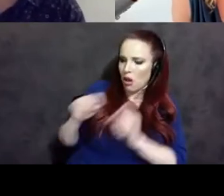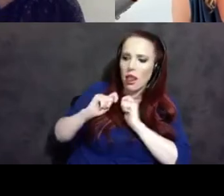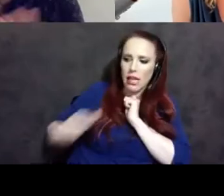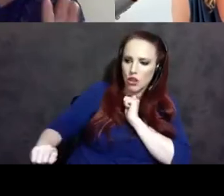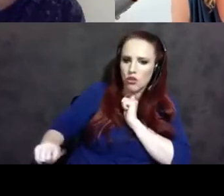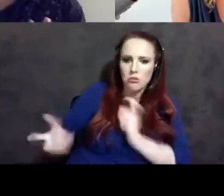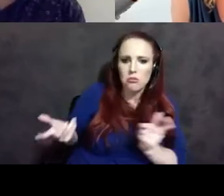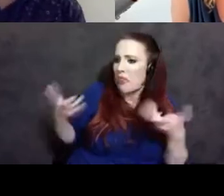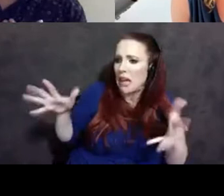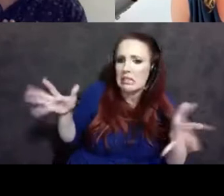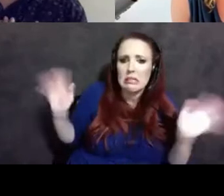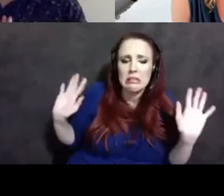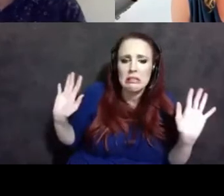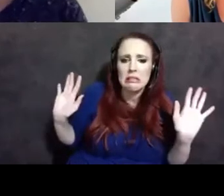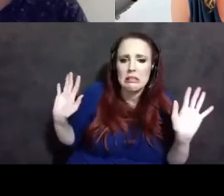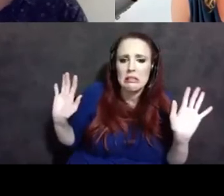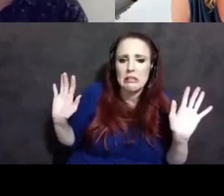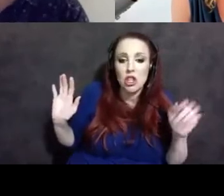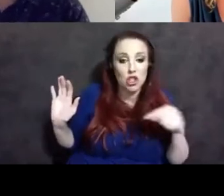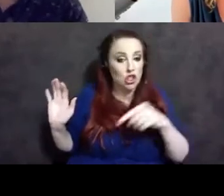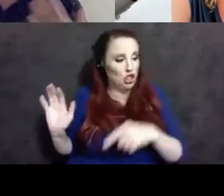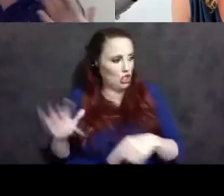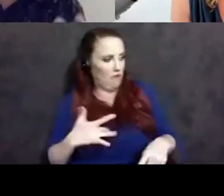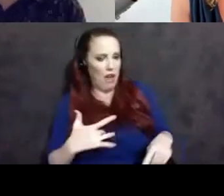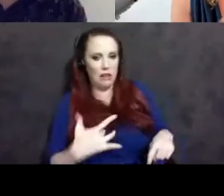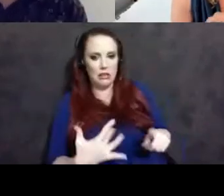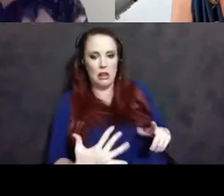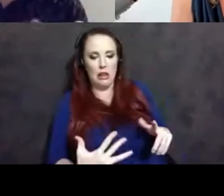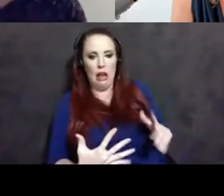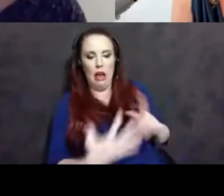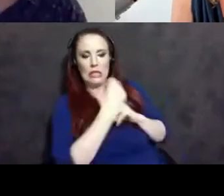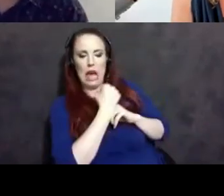That's the only thing she felt attacked by just following the rules.